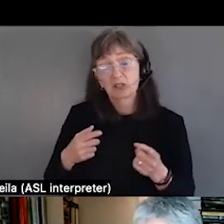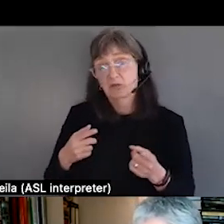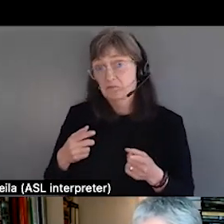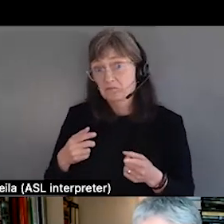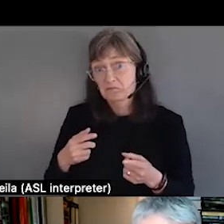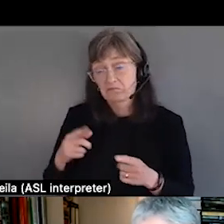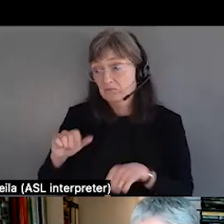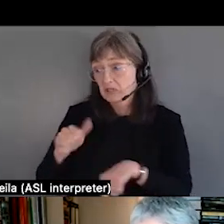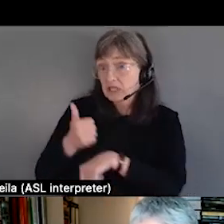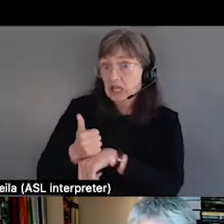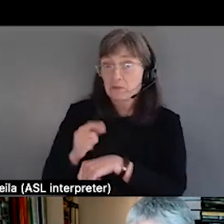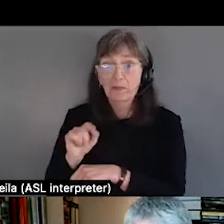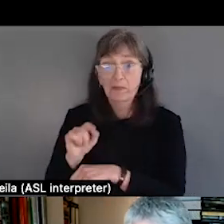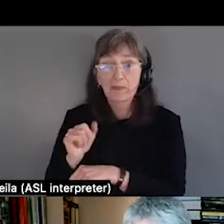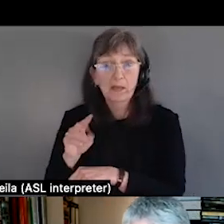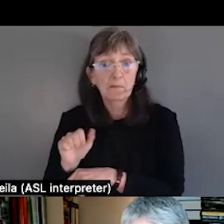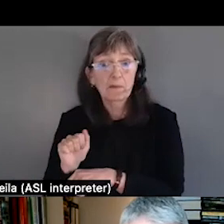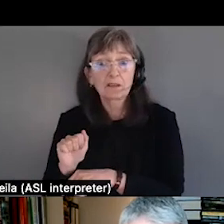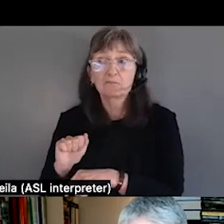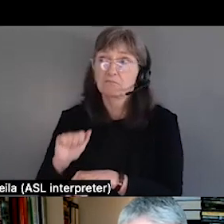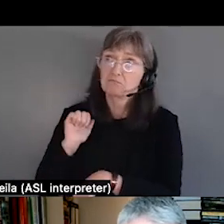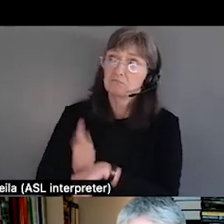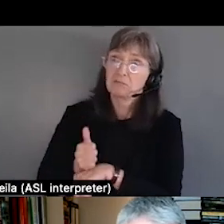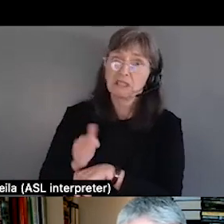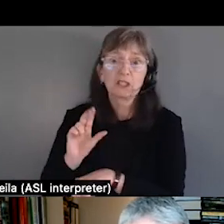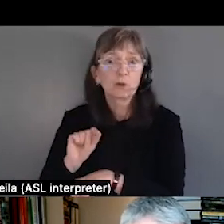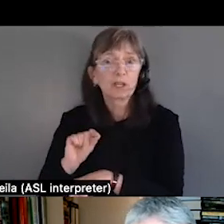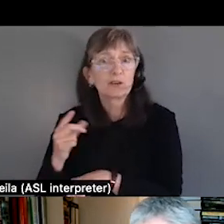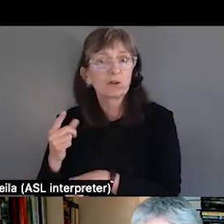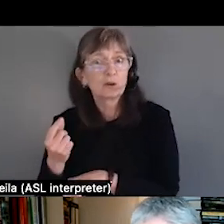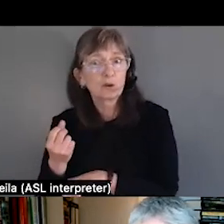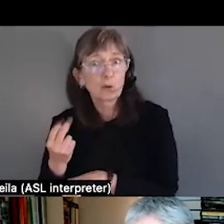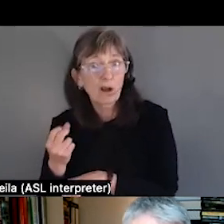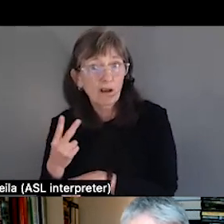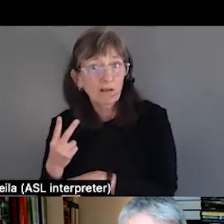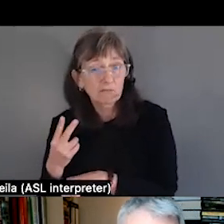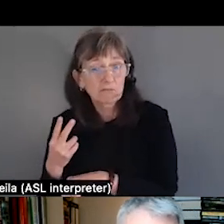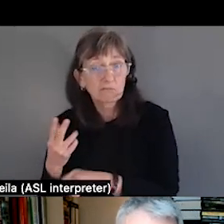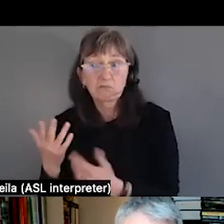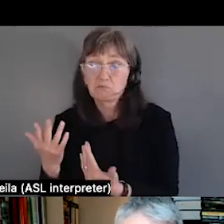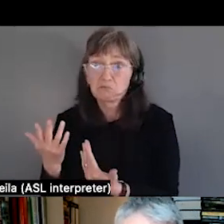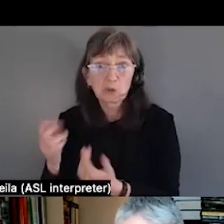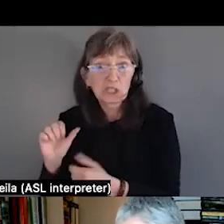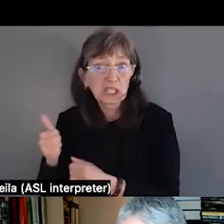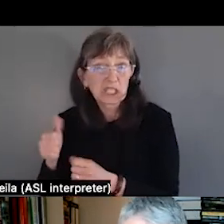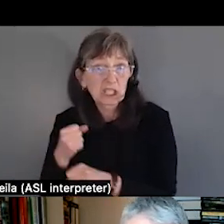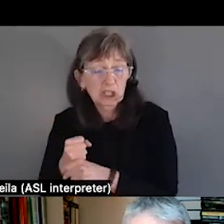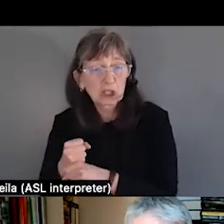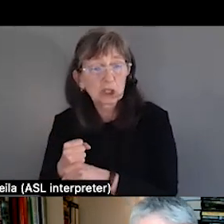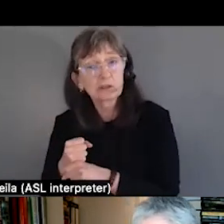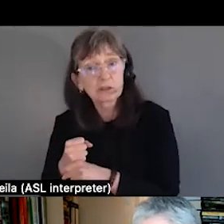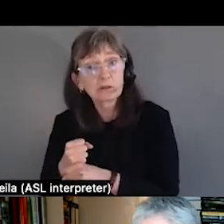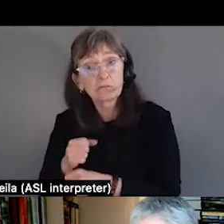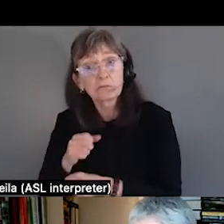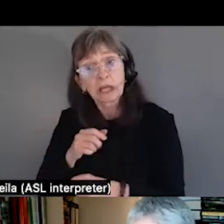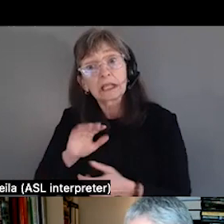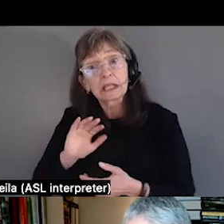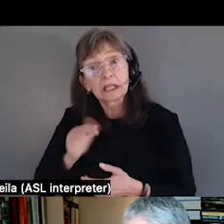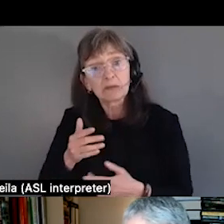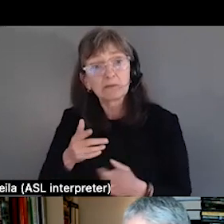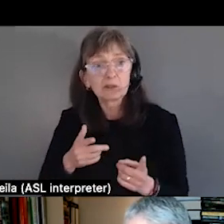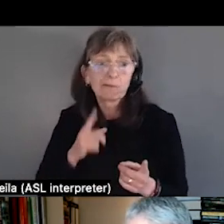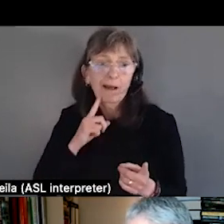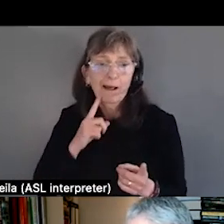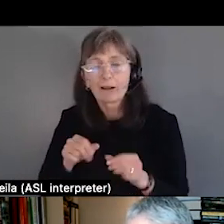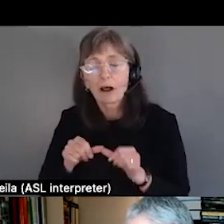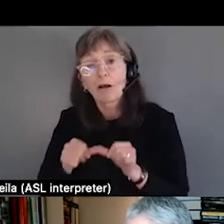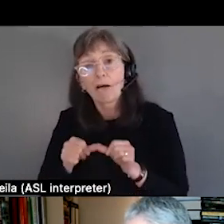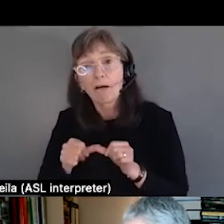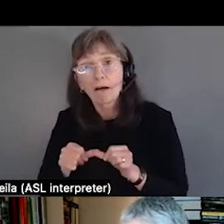It was launched in 2012 and I think it's been gathering steam, just to extend this metaphor. And